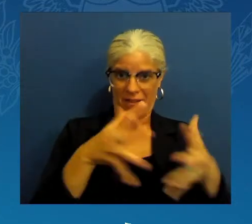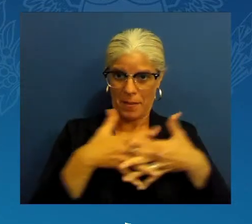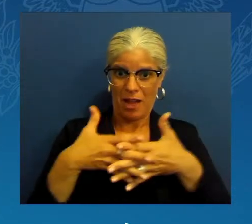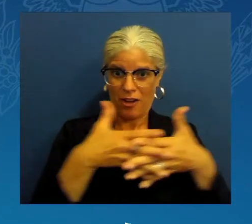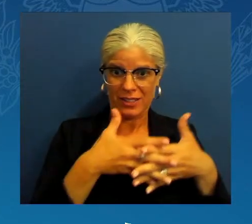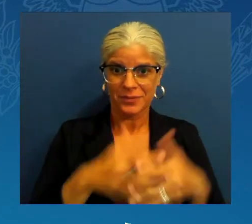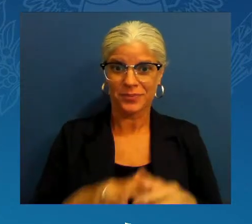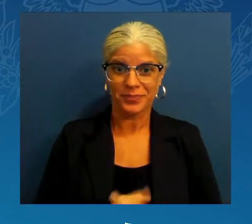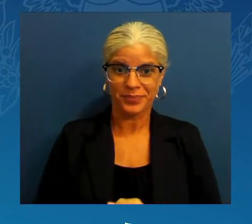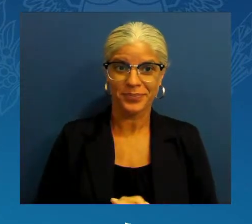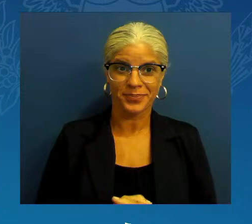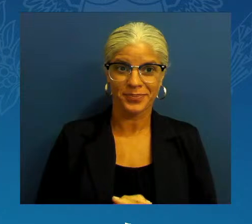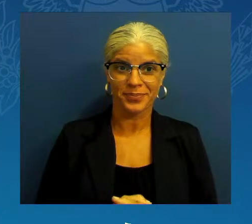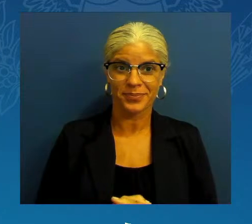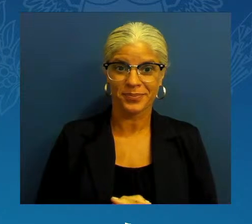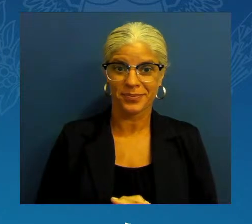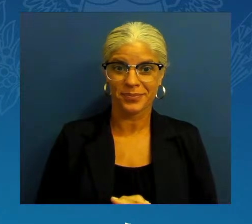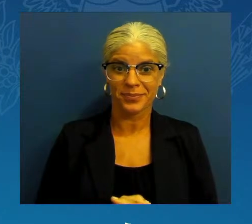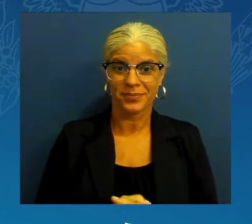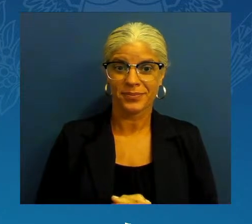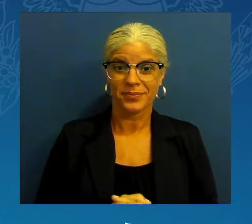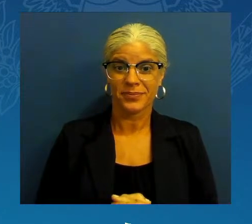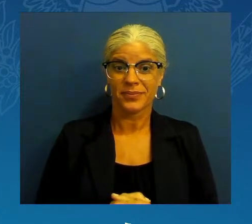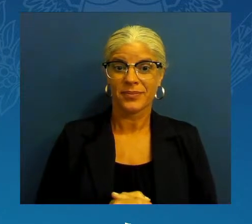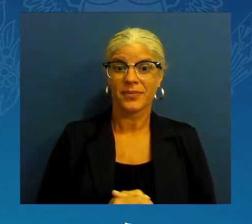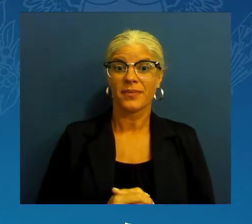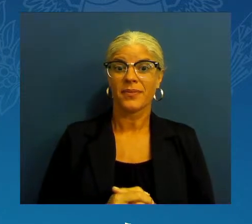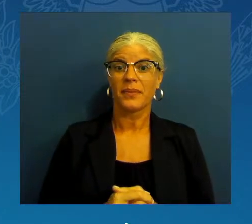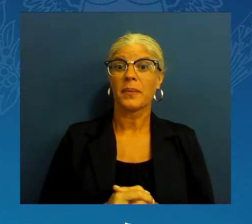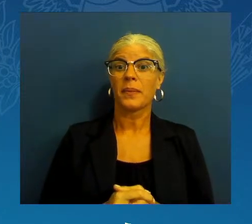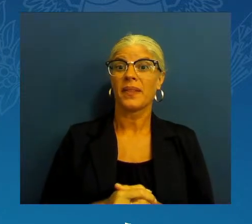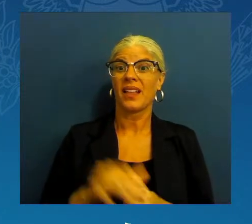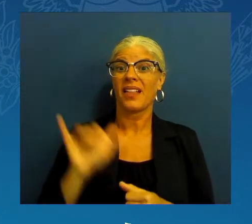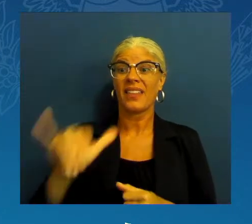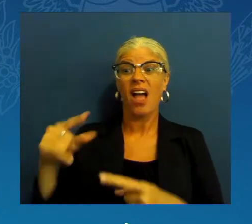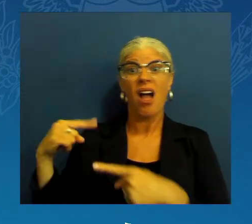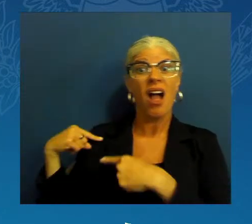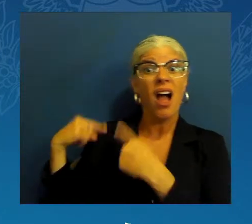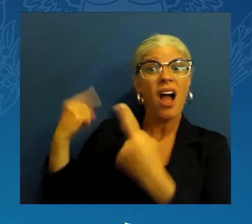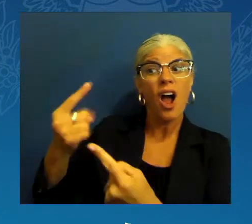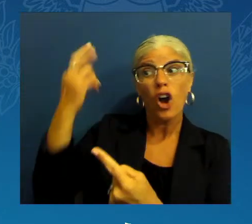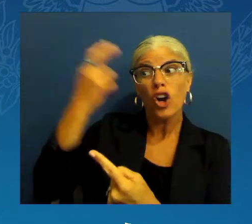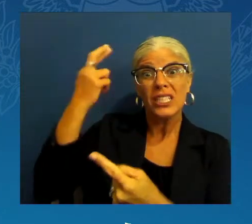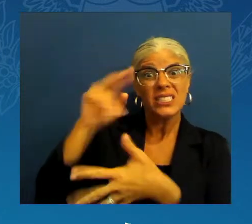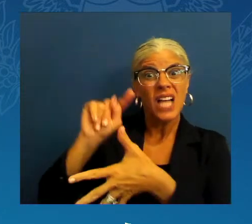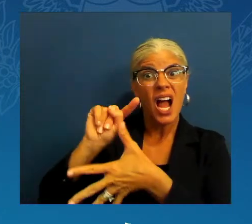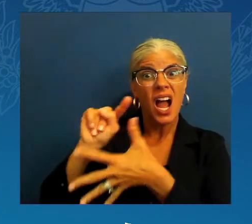And for all of those reasons, I am here to thank you for your long-standing service to our nation